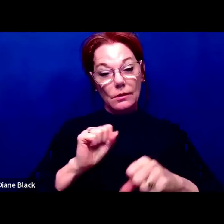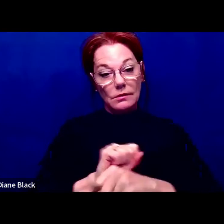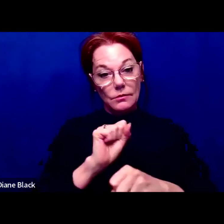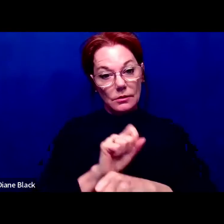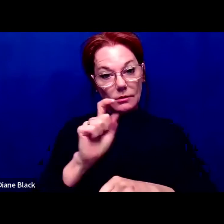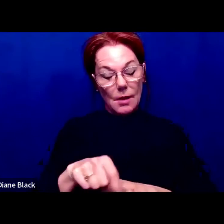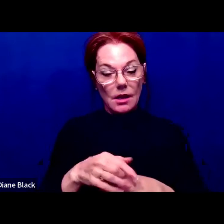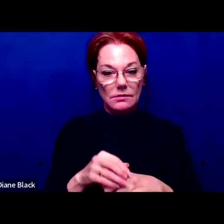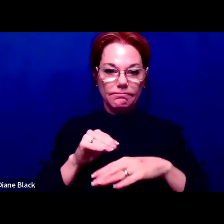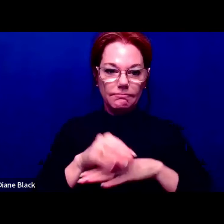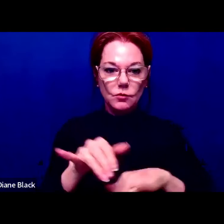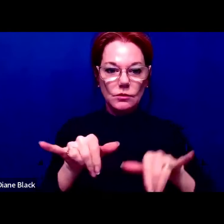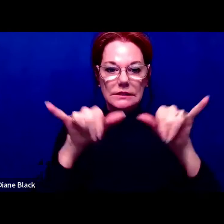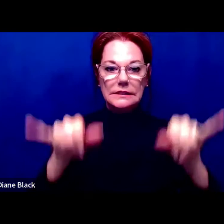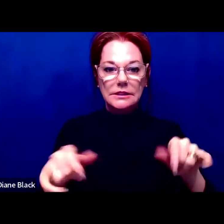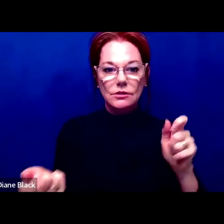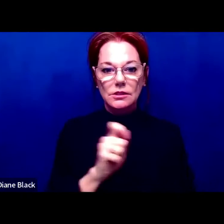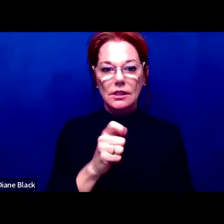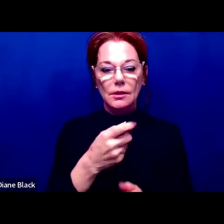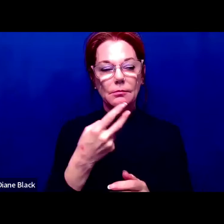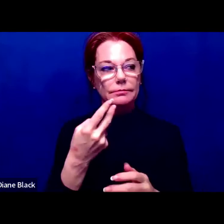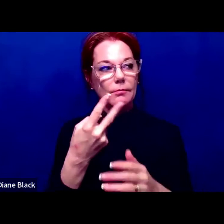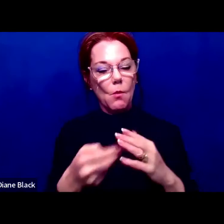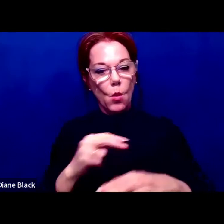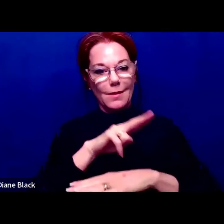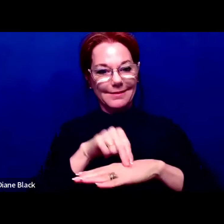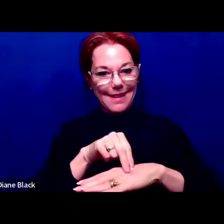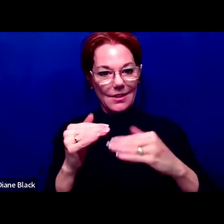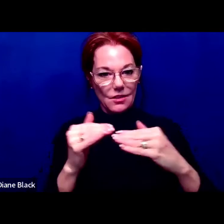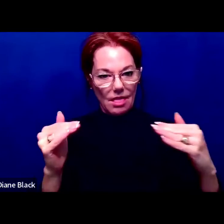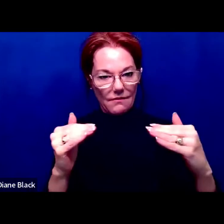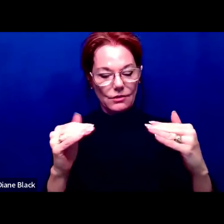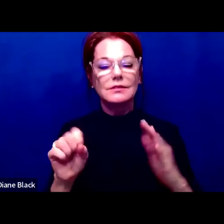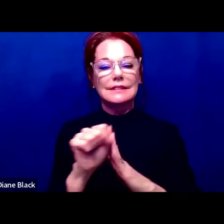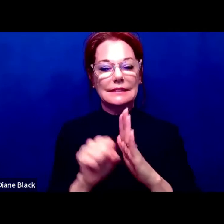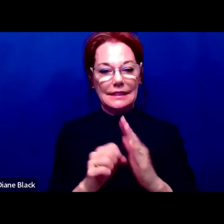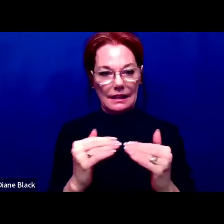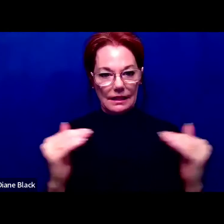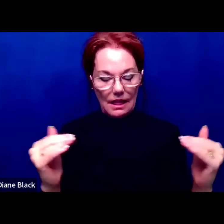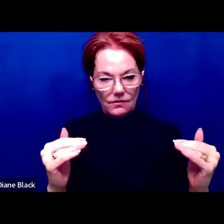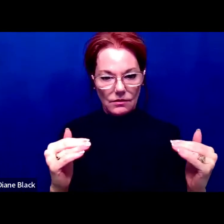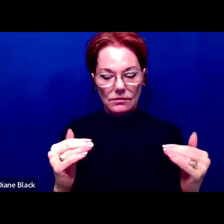change at the national and state levels. Work that can lead to more people vindicating their